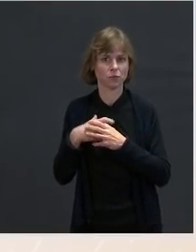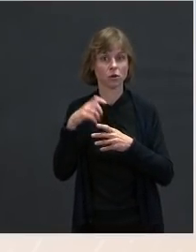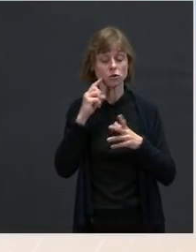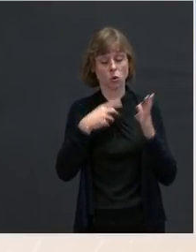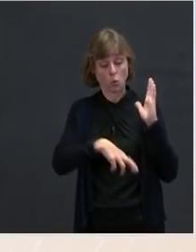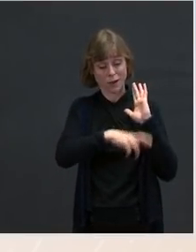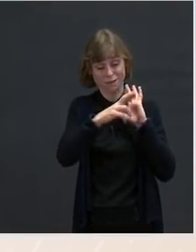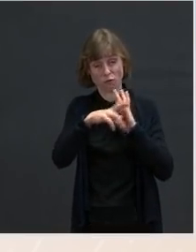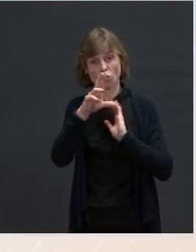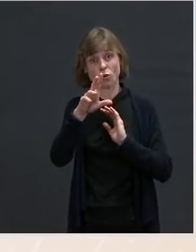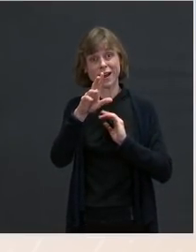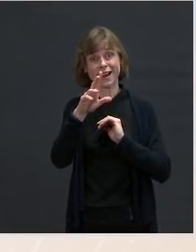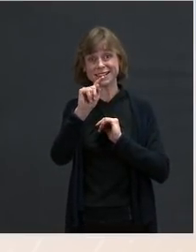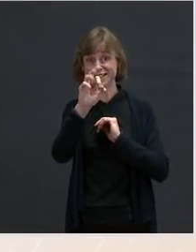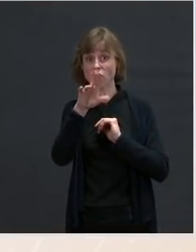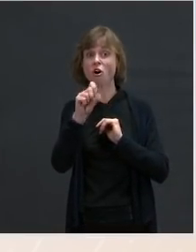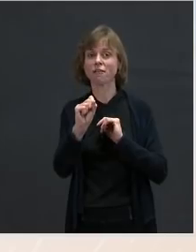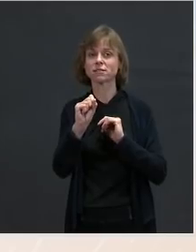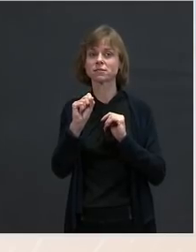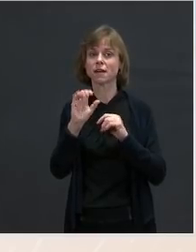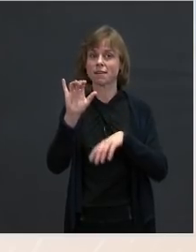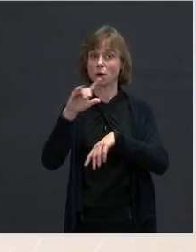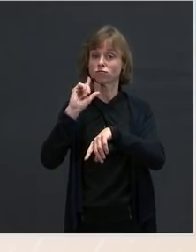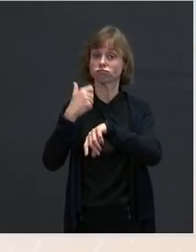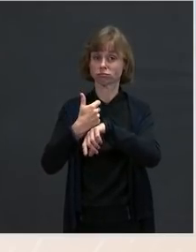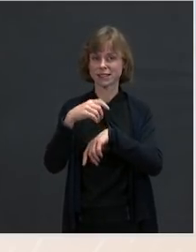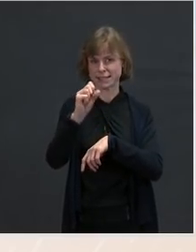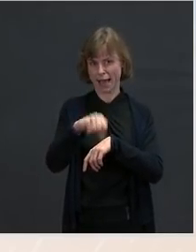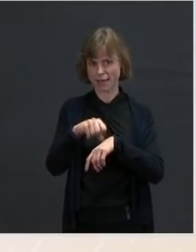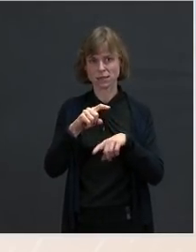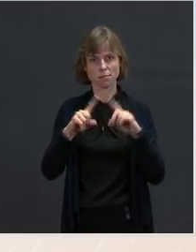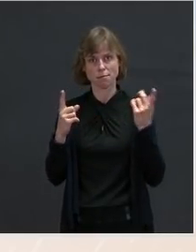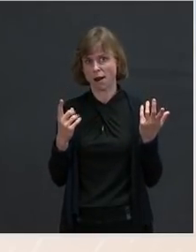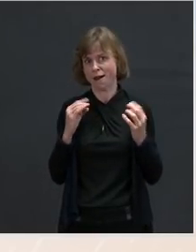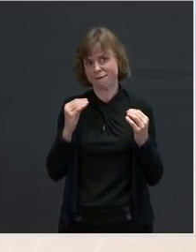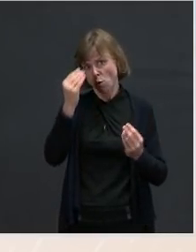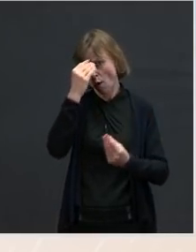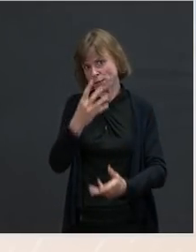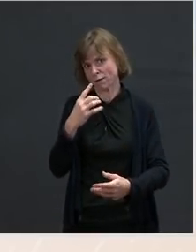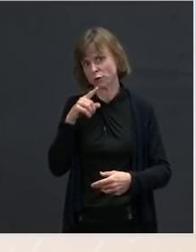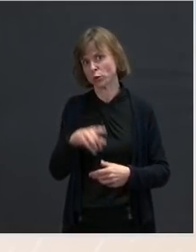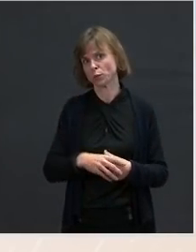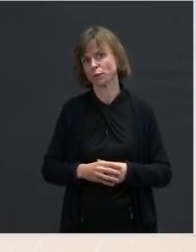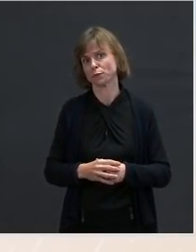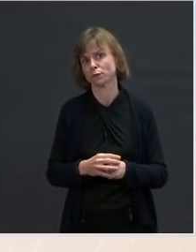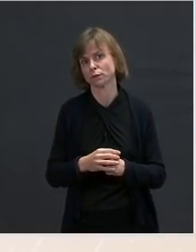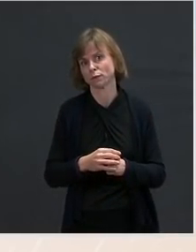I don't have any update on that at this point in time. The Press: Just one last tiny one -- a follow-up on what Josh asked you about Neera Tanden.